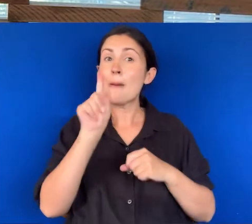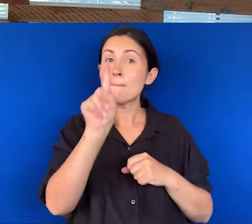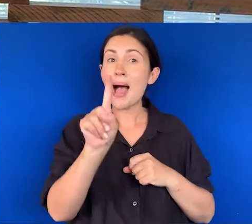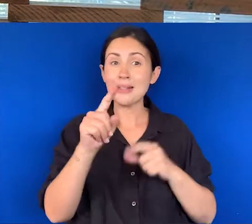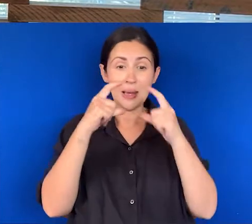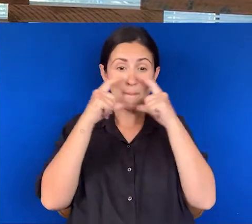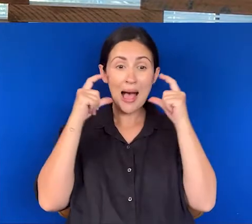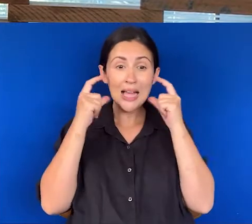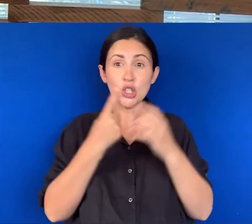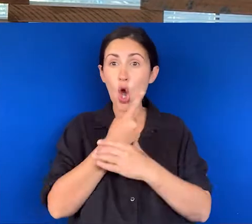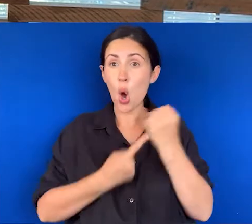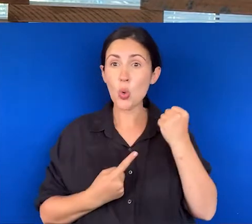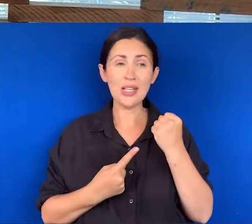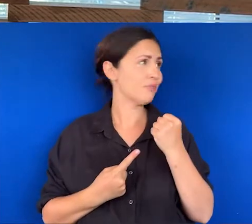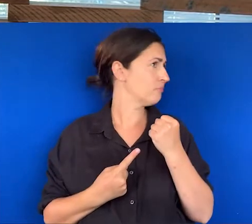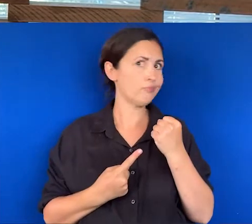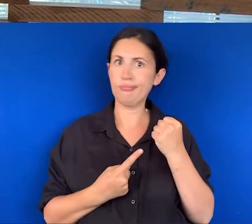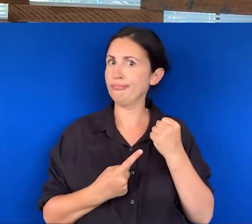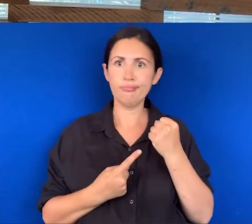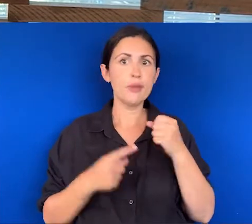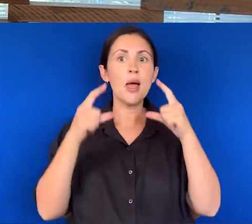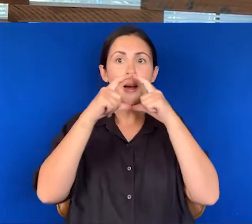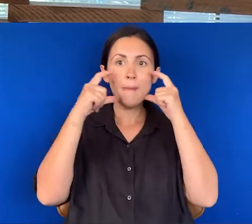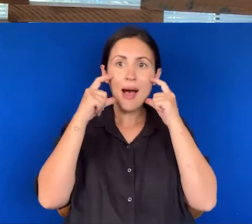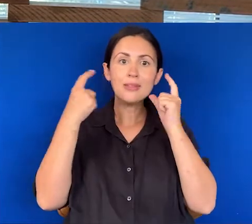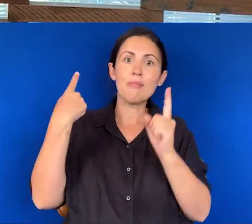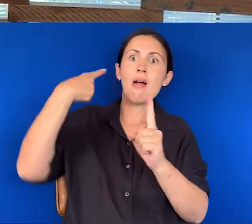to continue to stay safe in this pandemic.